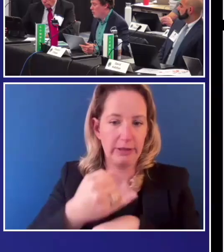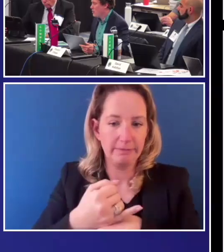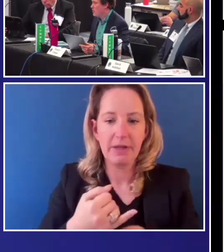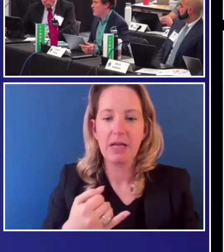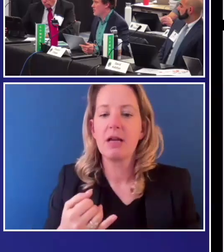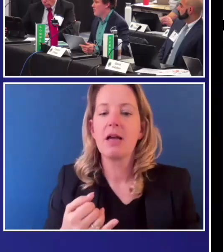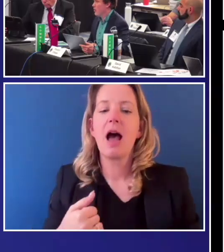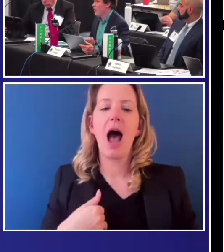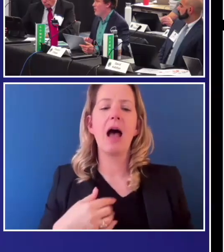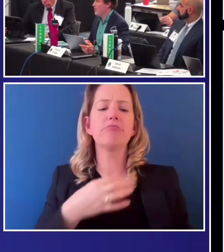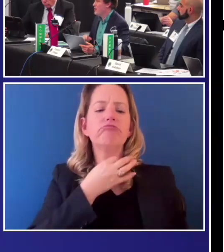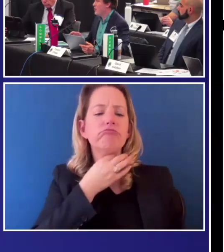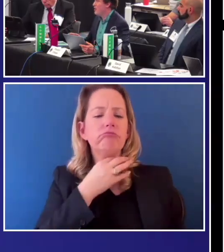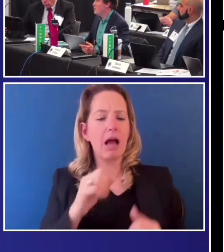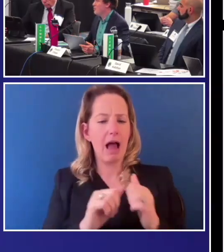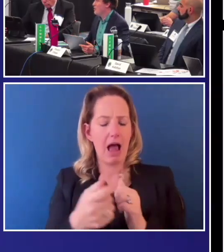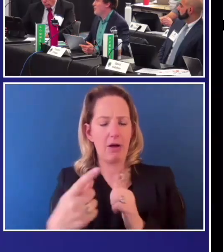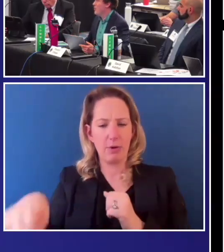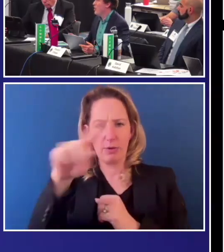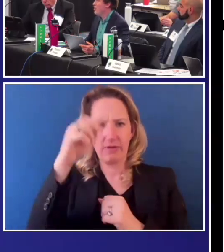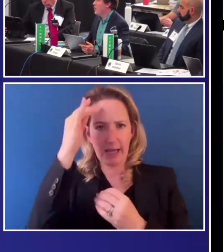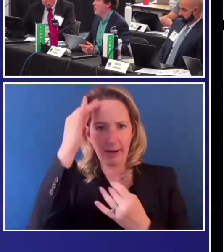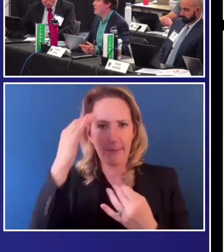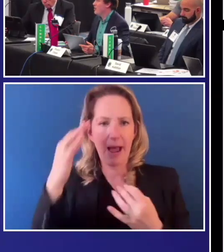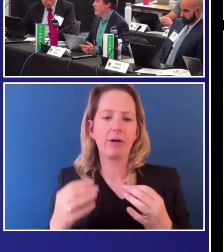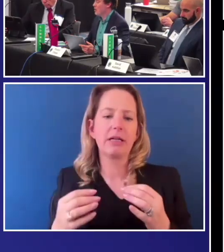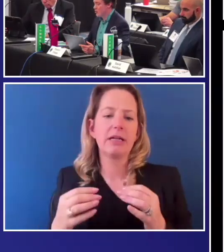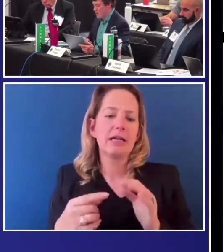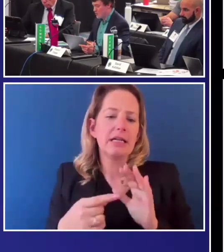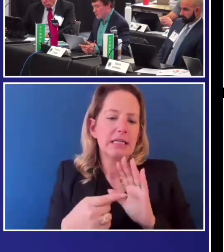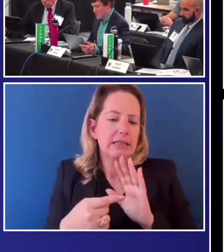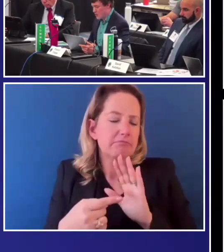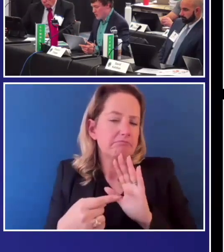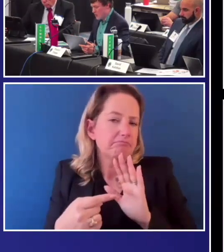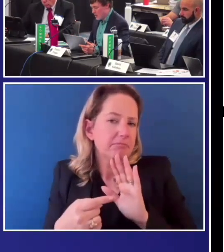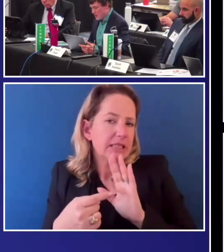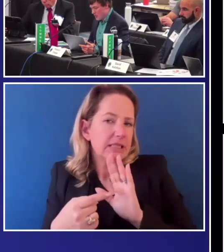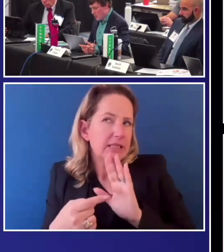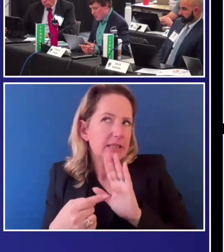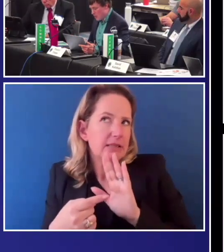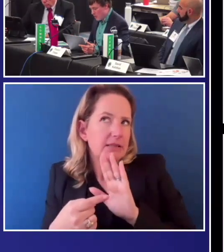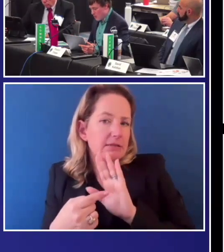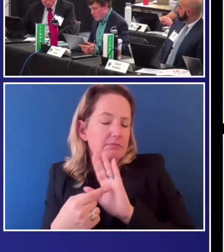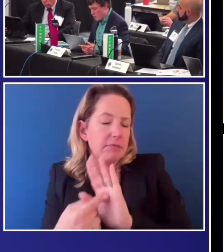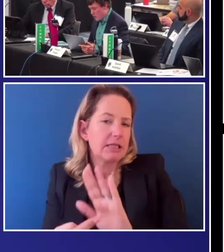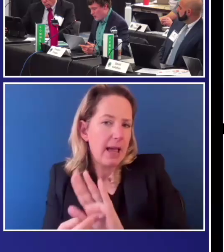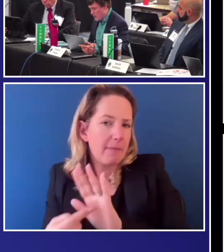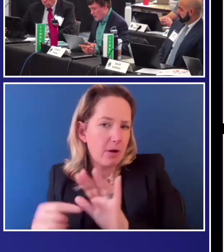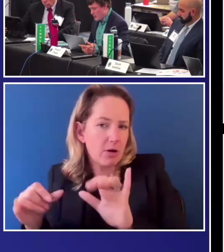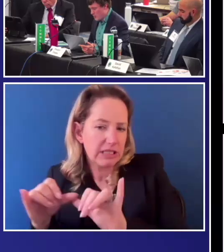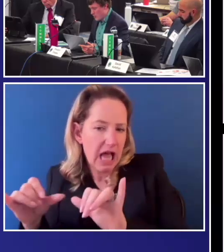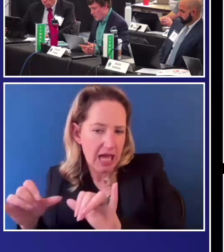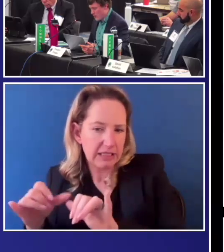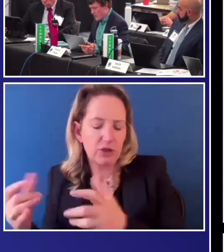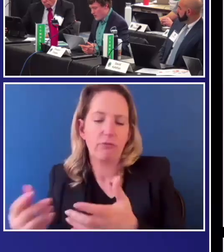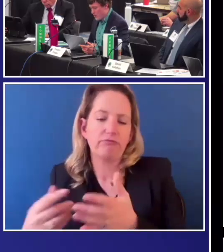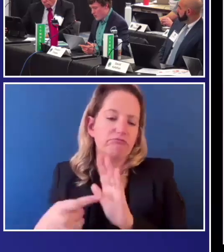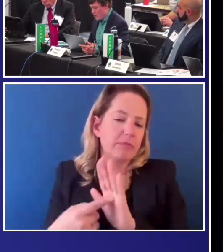which is very common as a graduate degree, very uncommon as an undergraduate degree. There are 20 states where the American